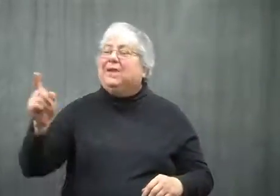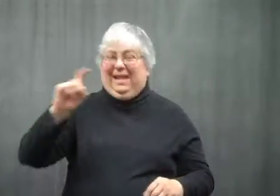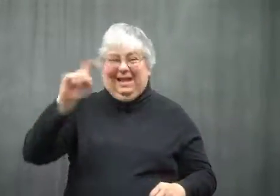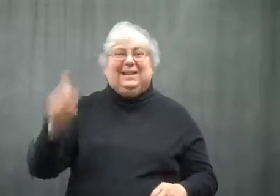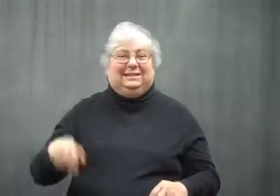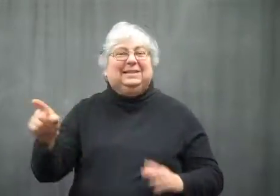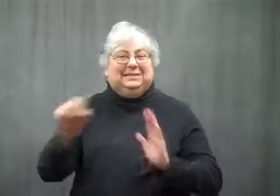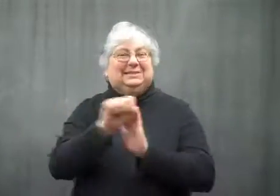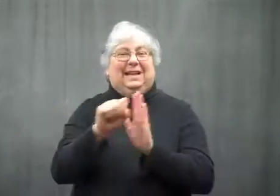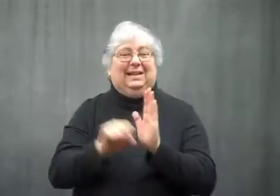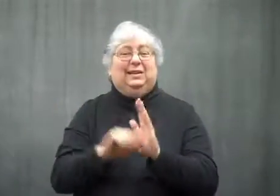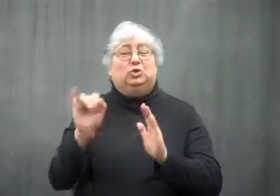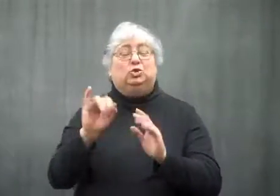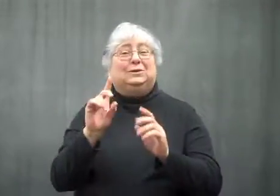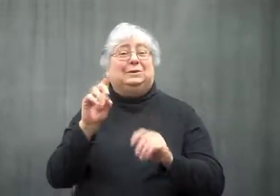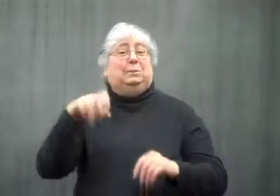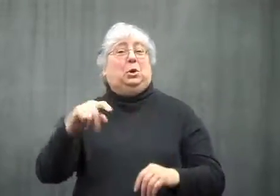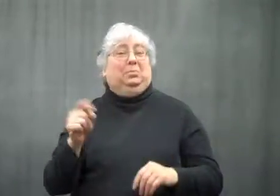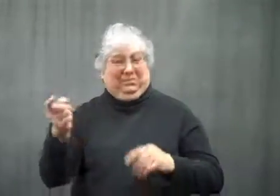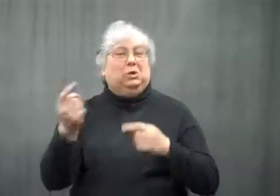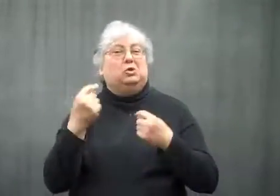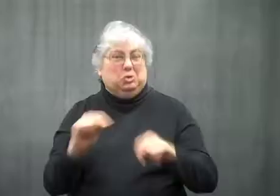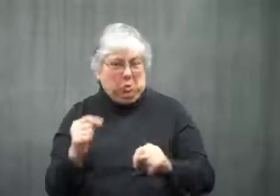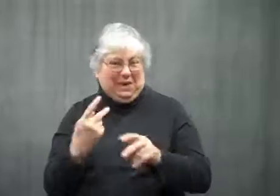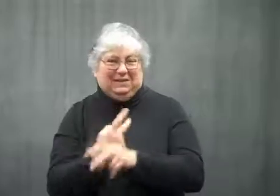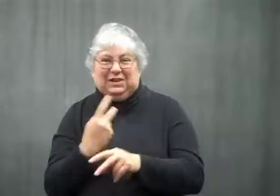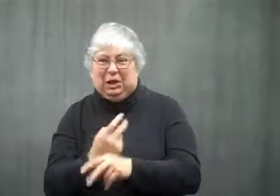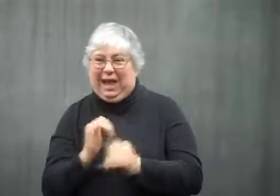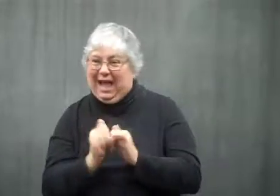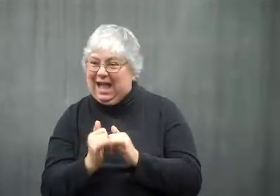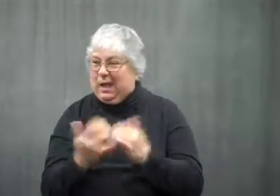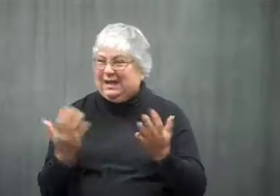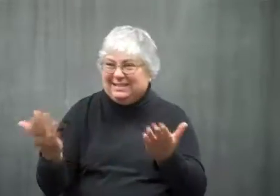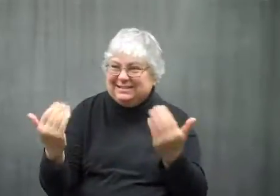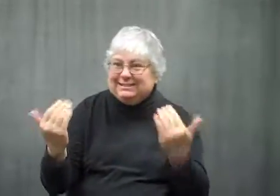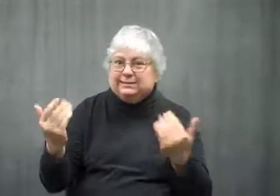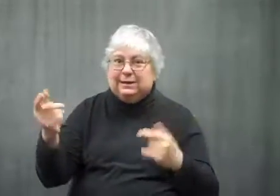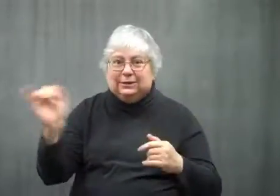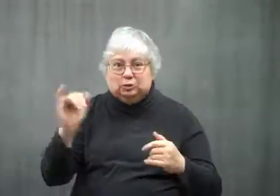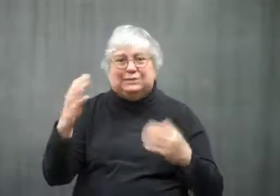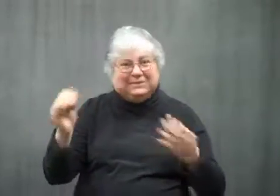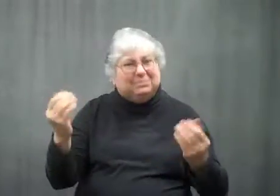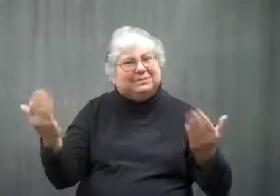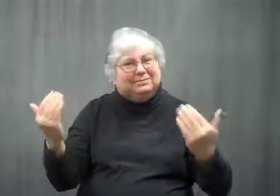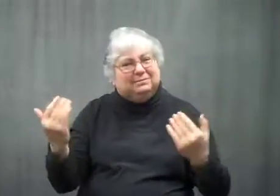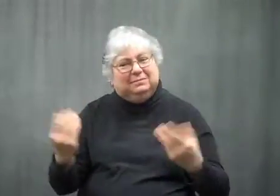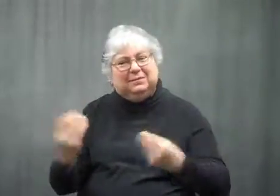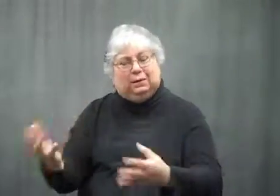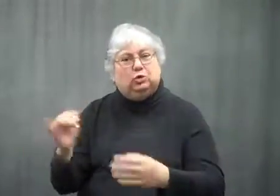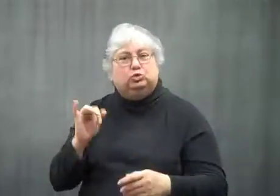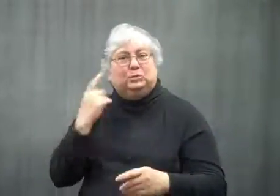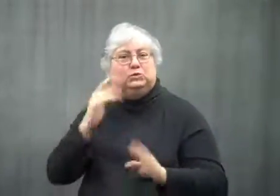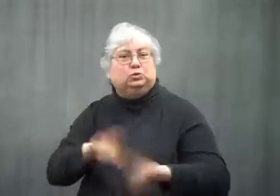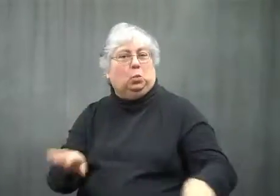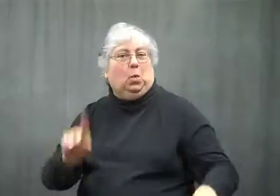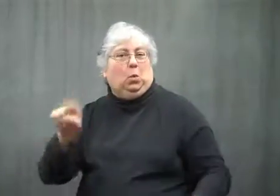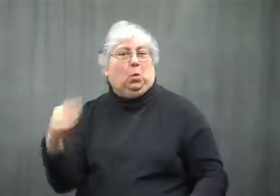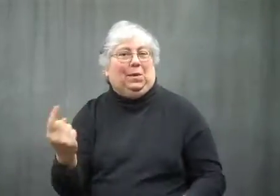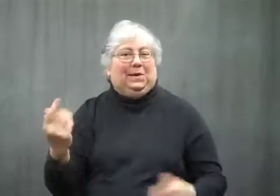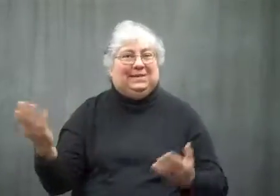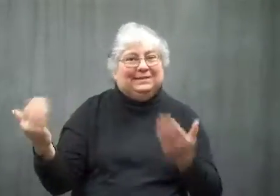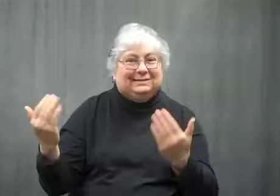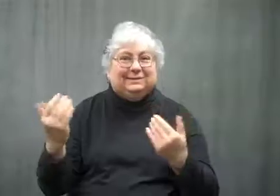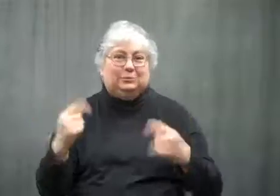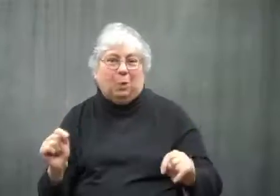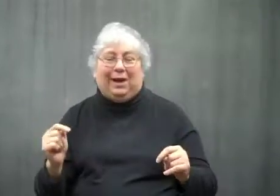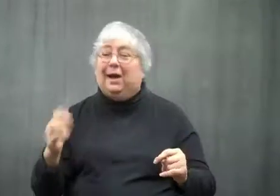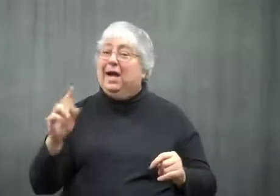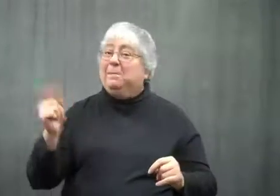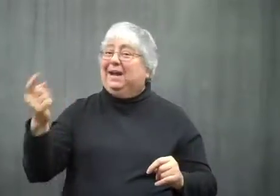The Texas state health insurance department is trying to get companies to provide policies.